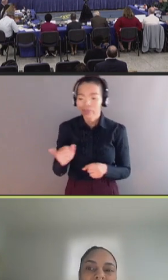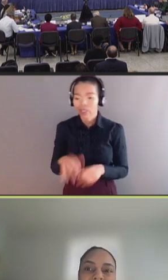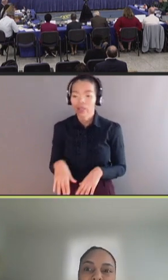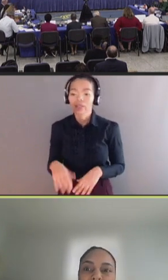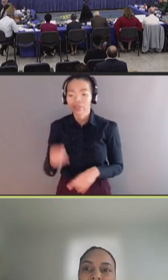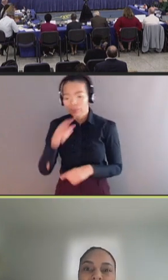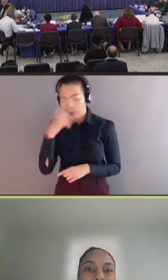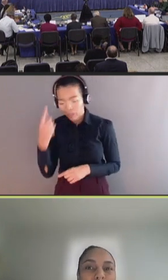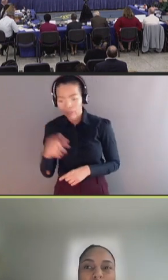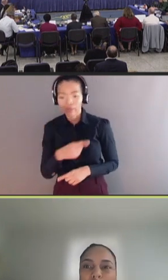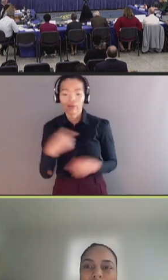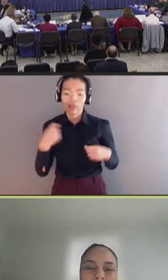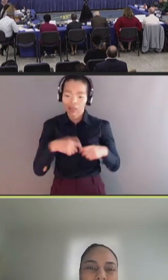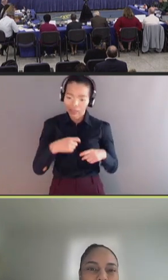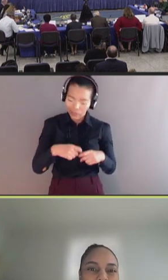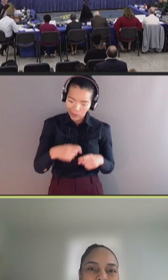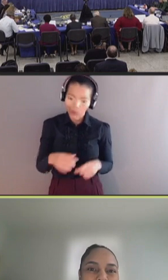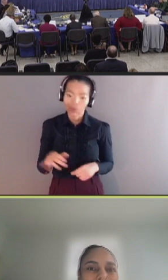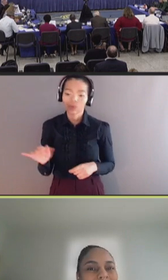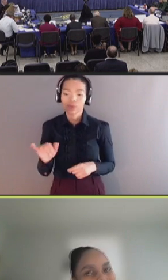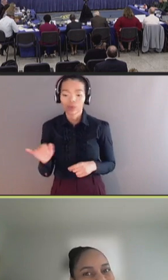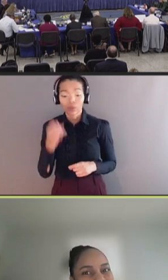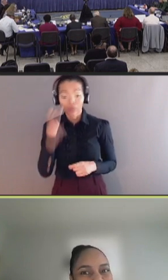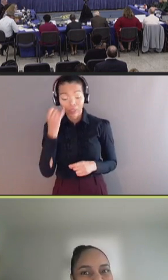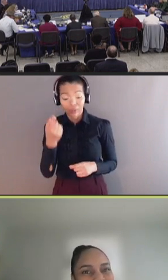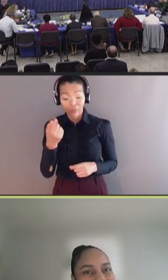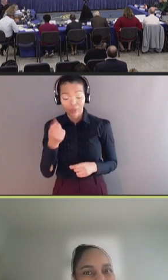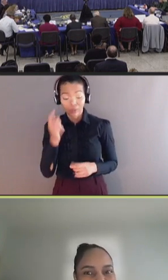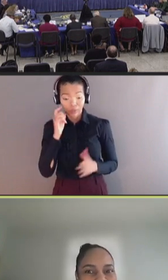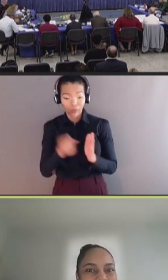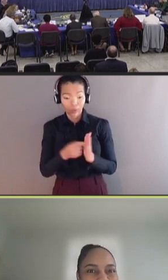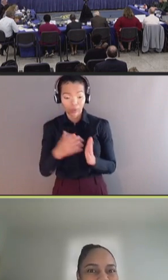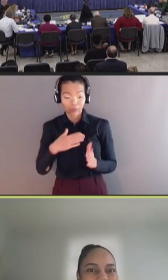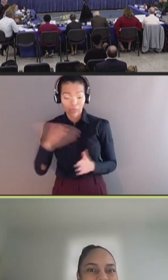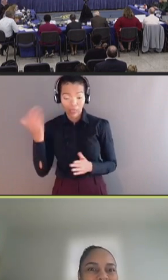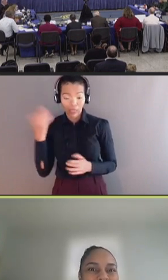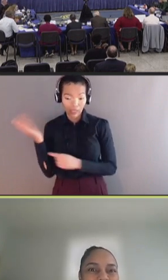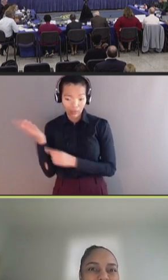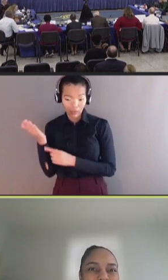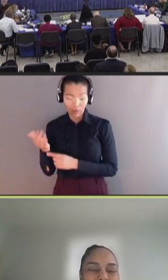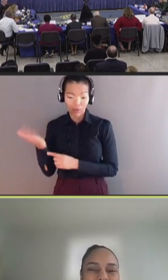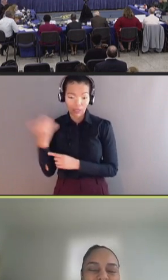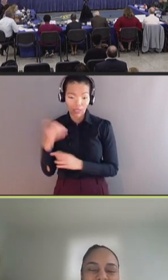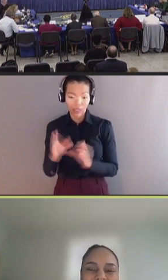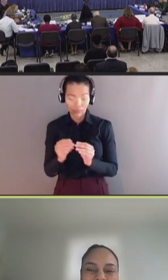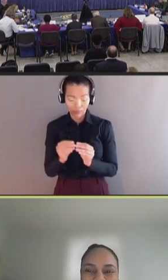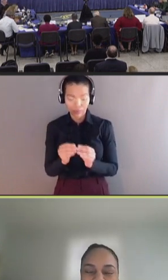Because if any of you saw my last talk at the last gathering of the NVAC,